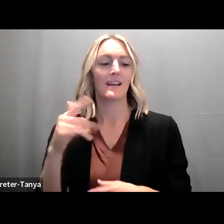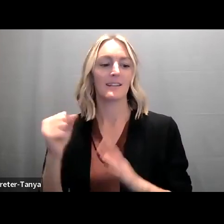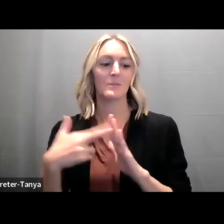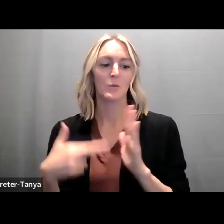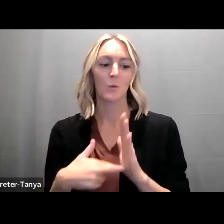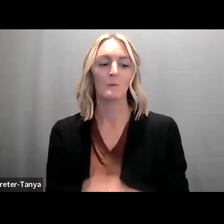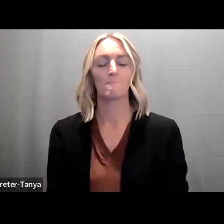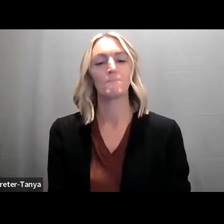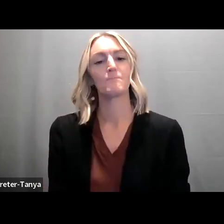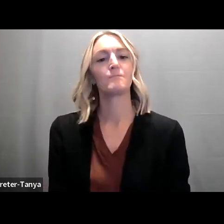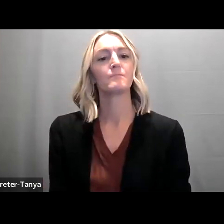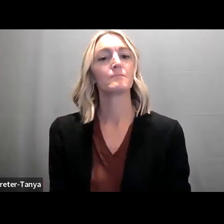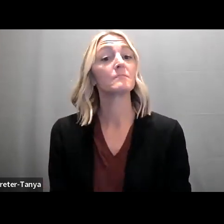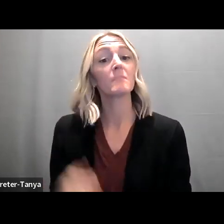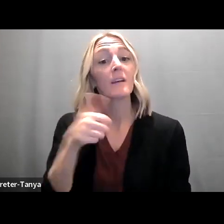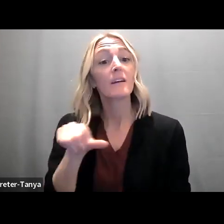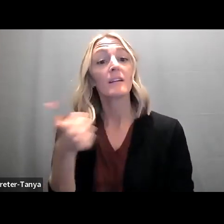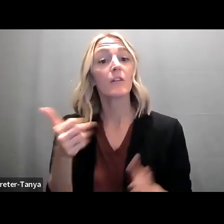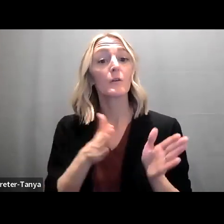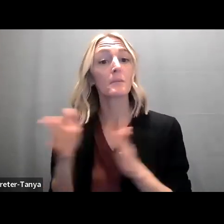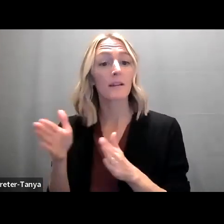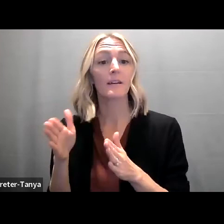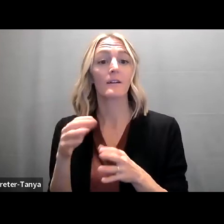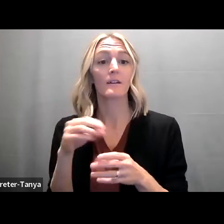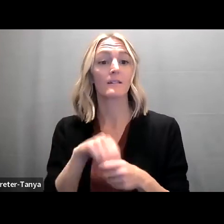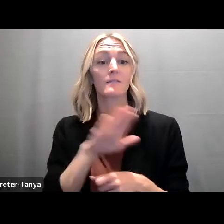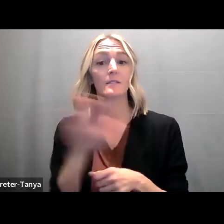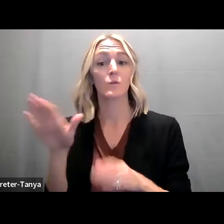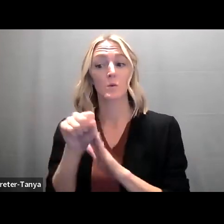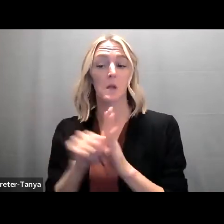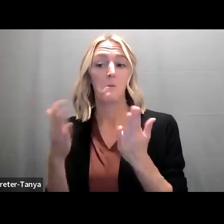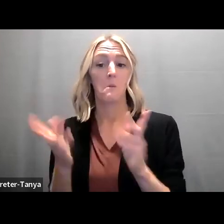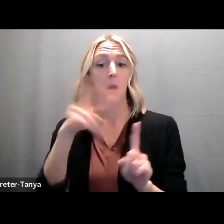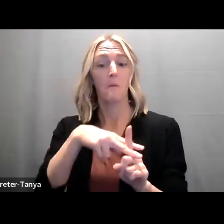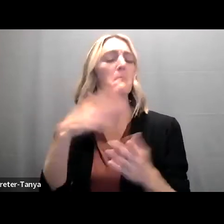And are there other plans in your state that maybe aren't federal related plans you need